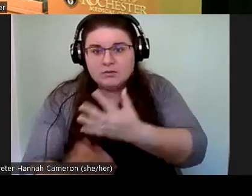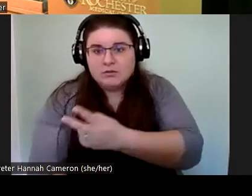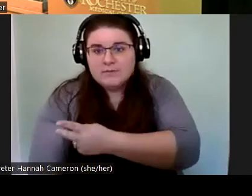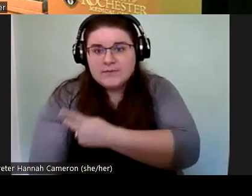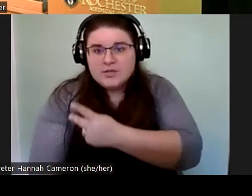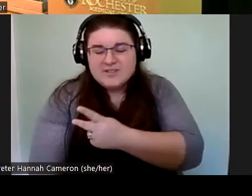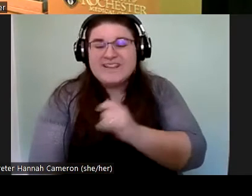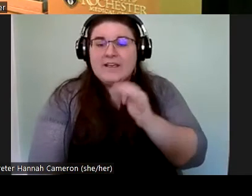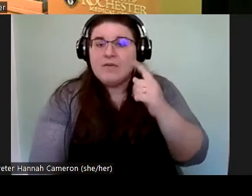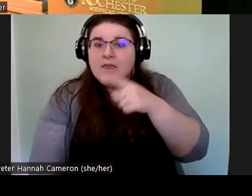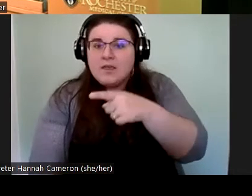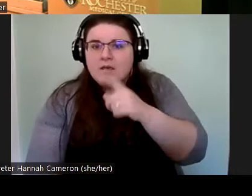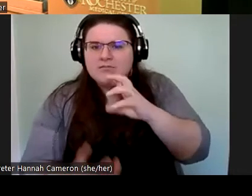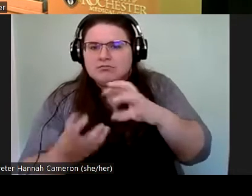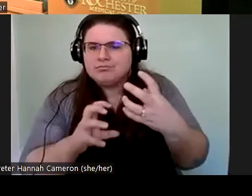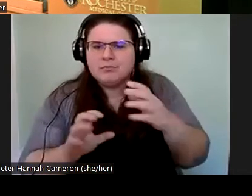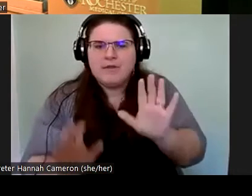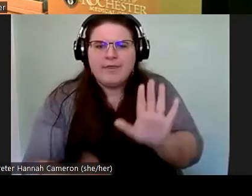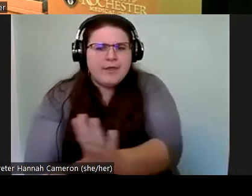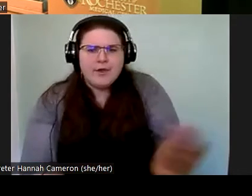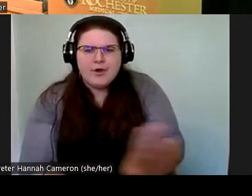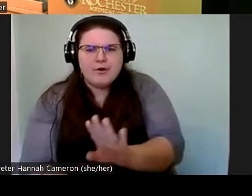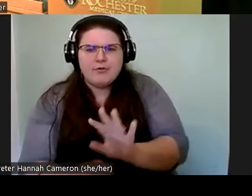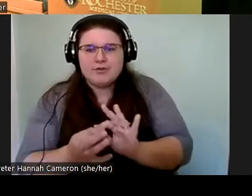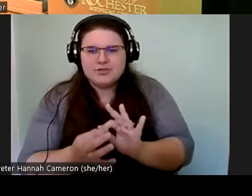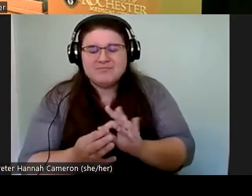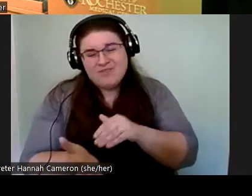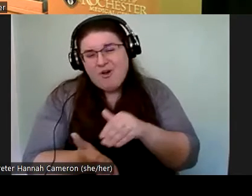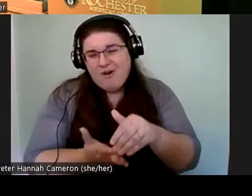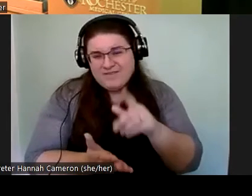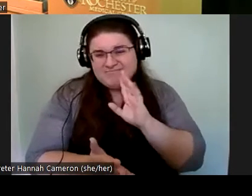to disrupt the family's relation relationship and you know it often will right but again if